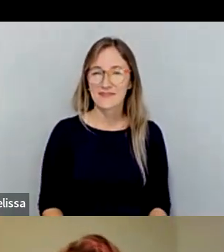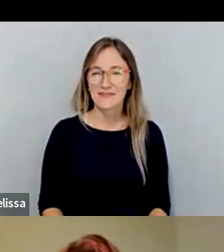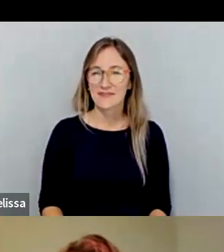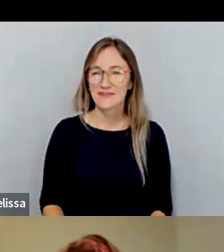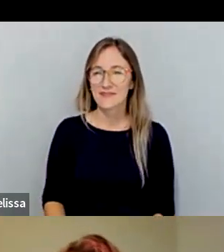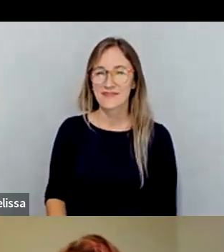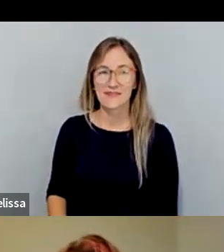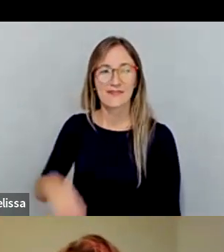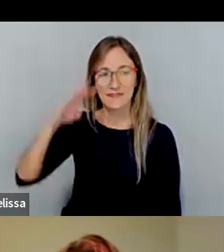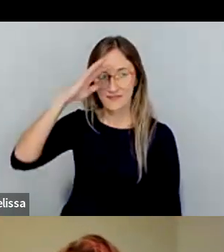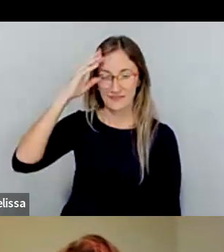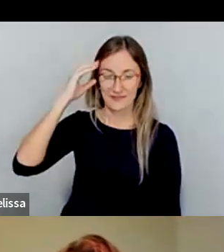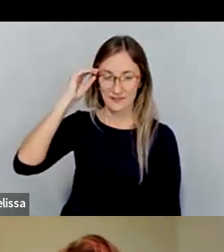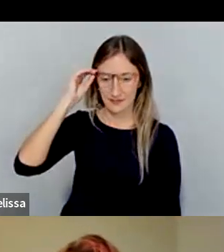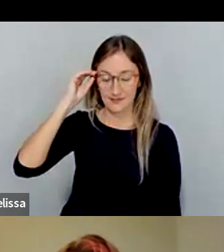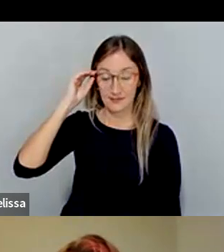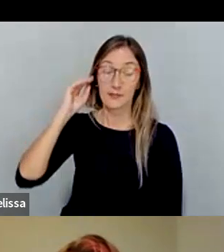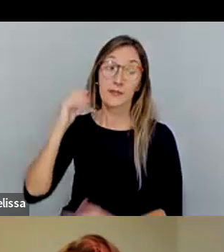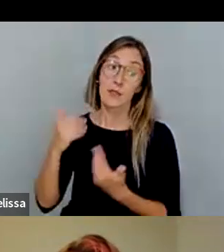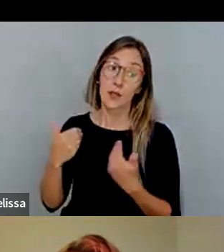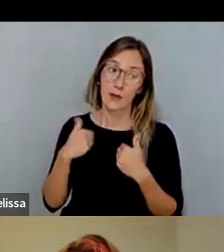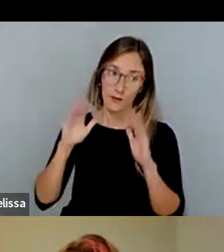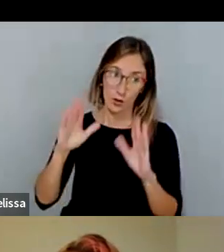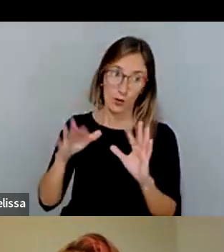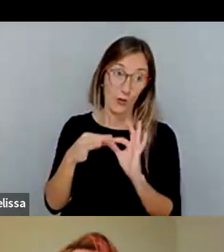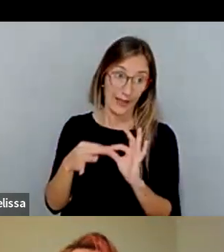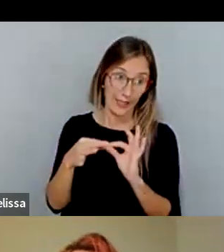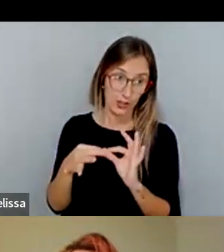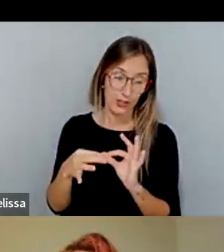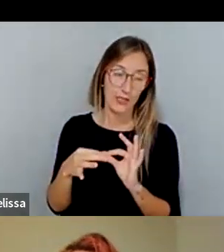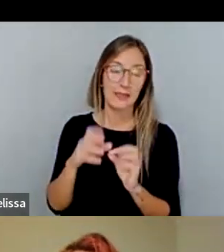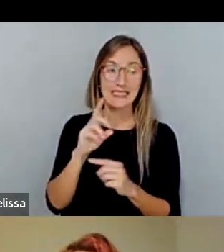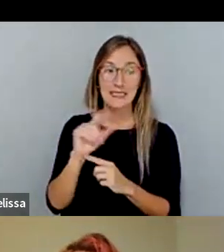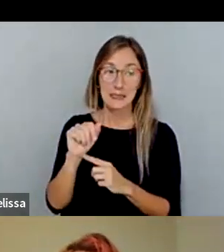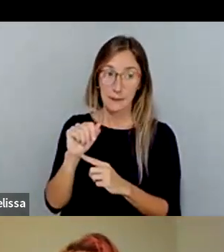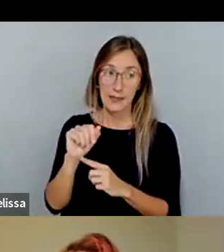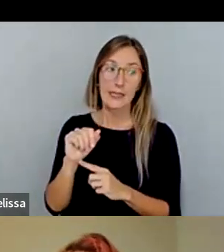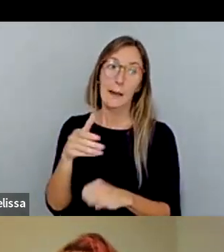Please tell her Marsha says hi.